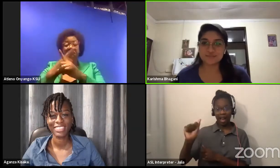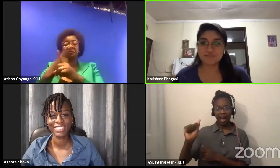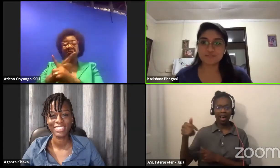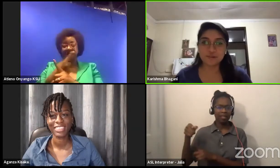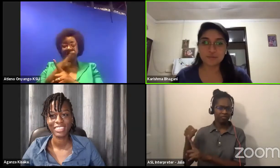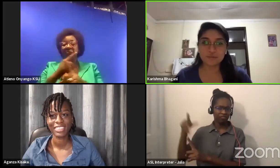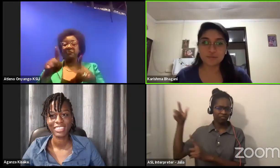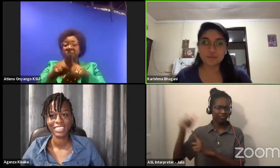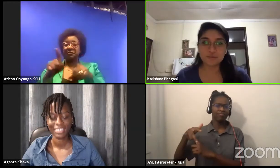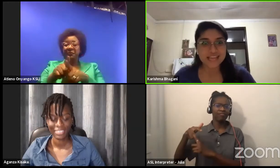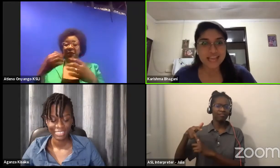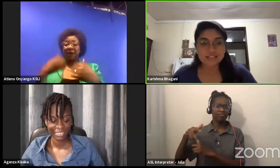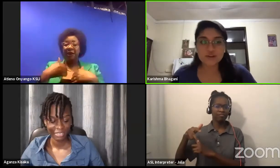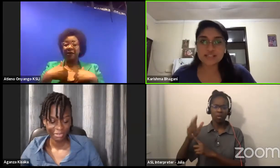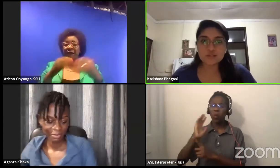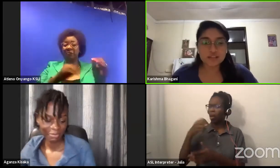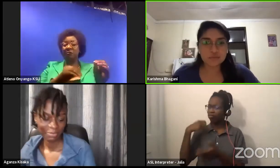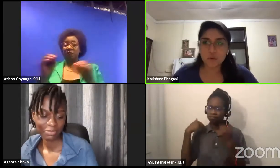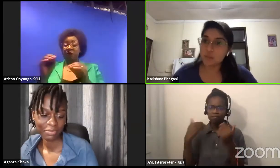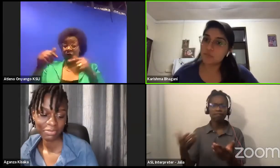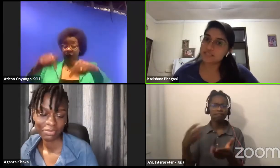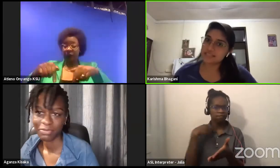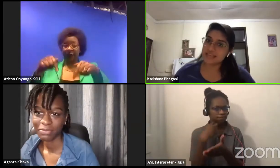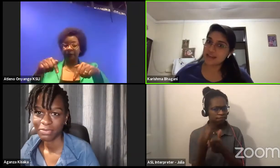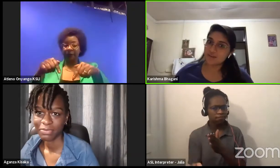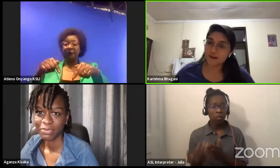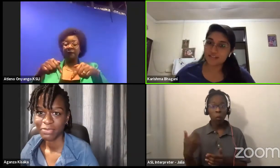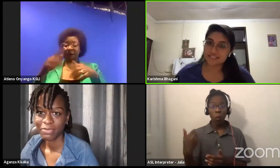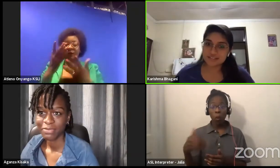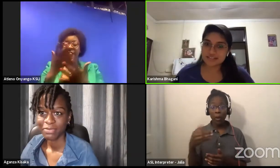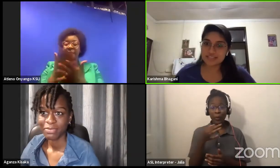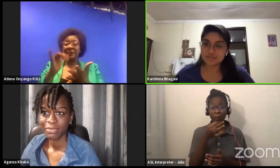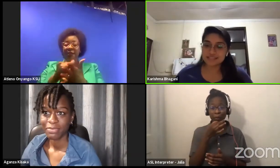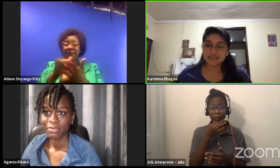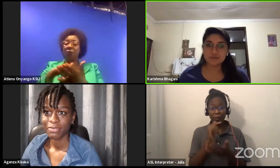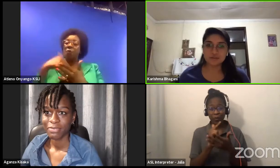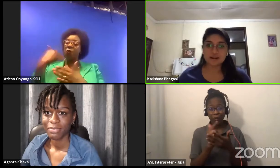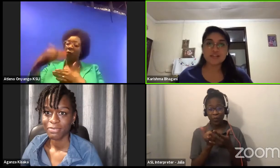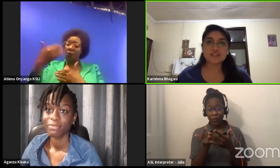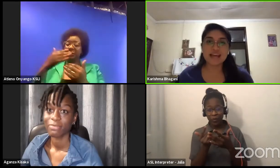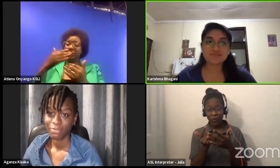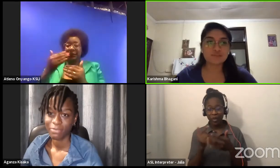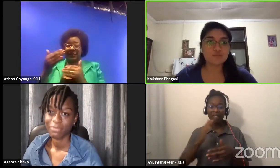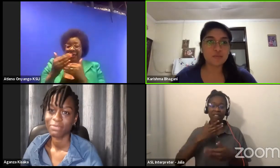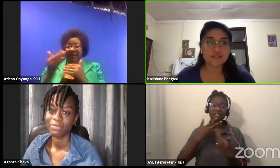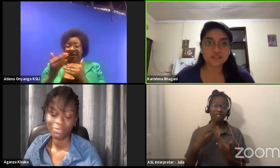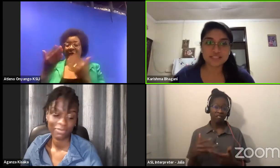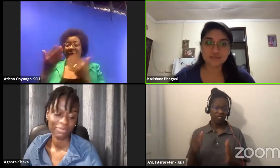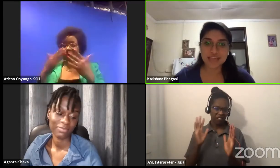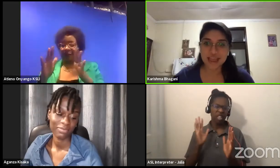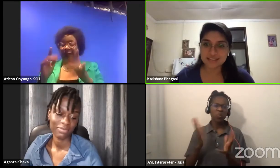'cause we have it's crazy to think that we're almost at the end of our series but we'll relish the last few moments just as we can,